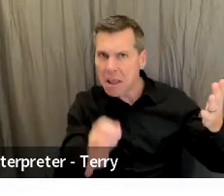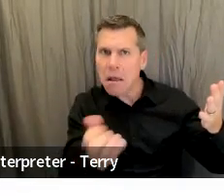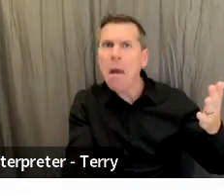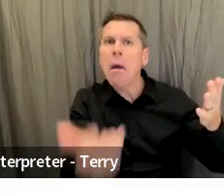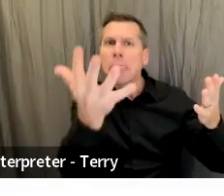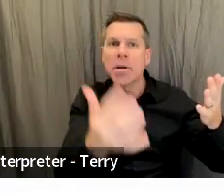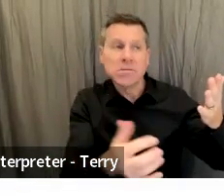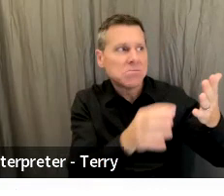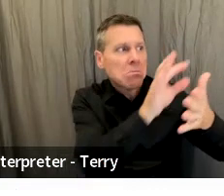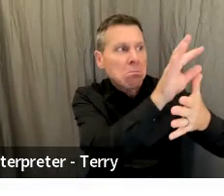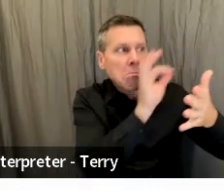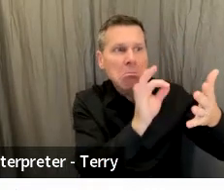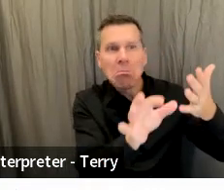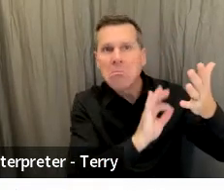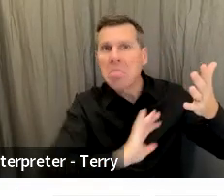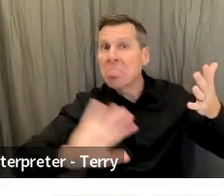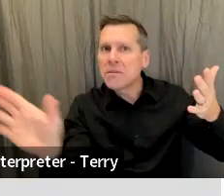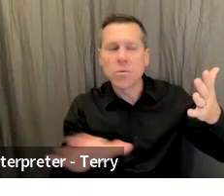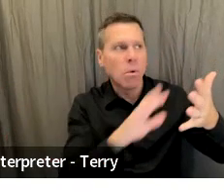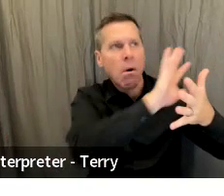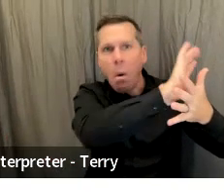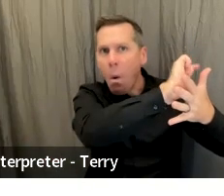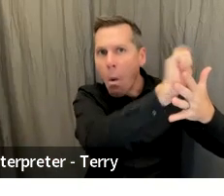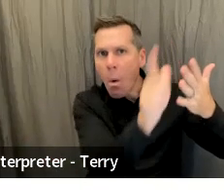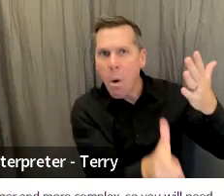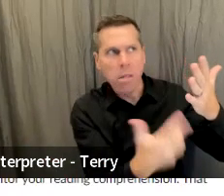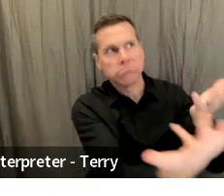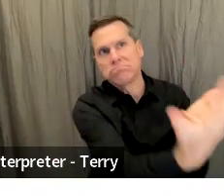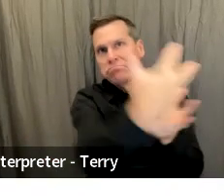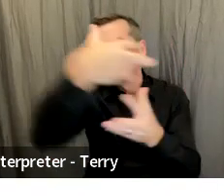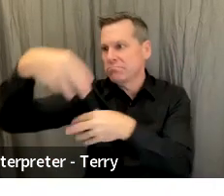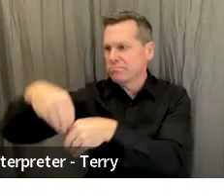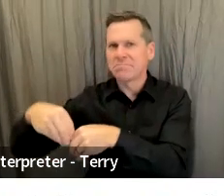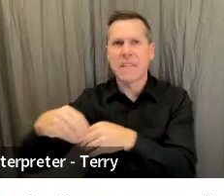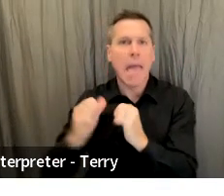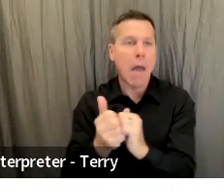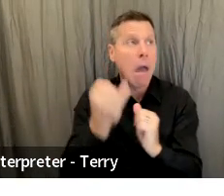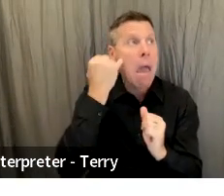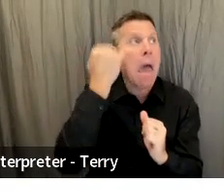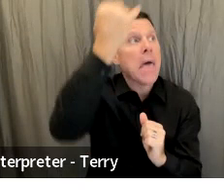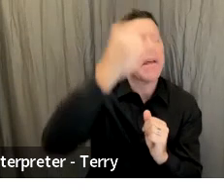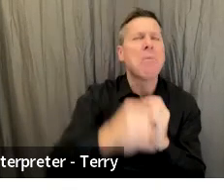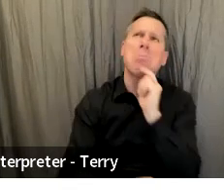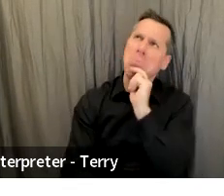We used a lot of tabs and we'll talk to you on David. We'll talk about the technical part of that.